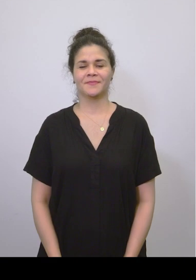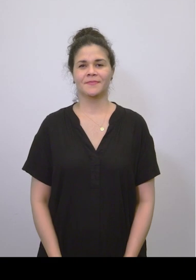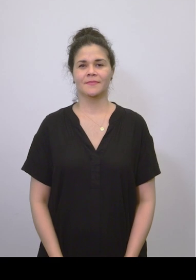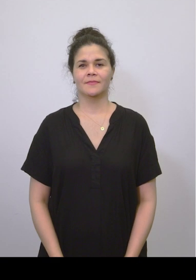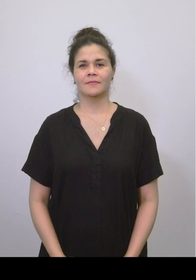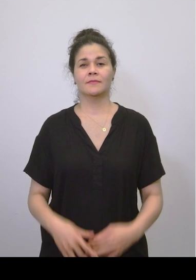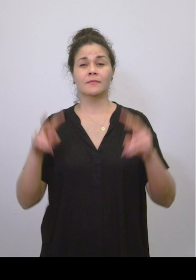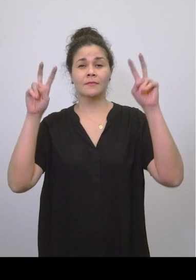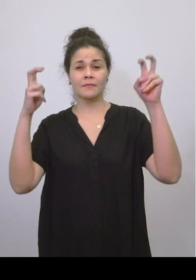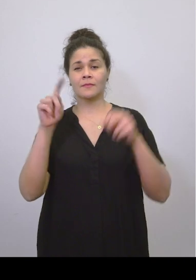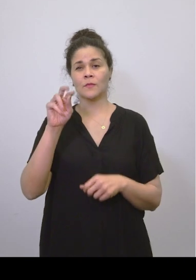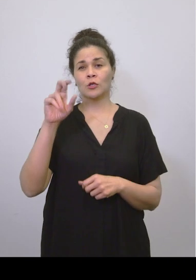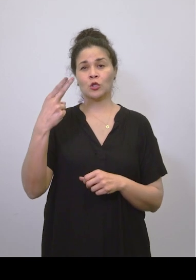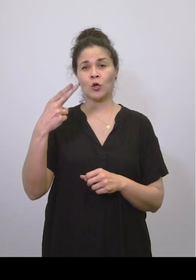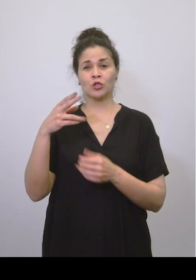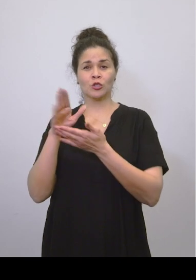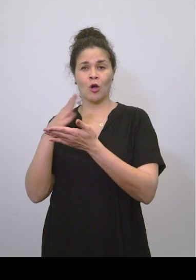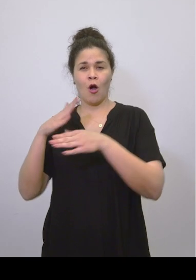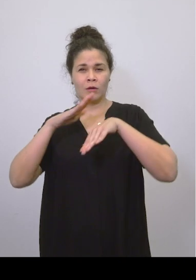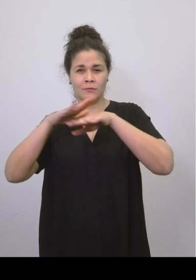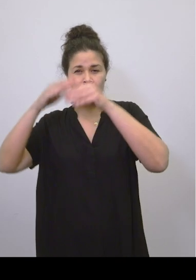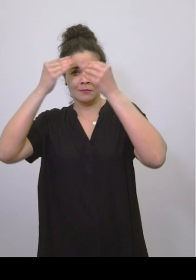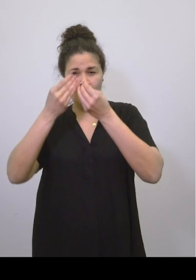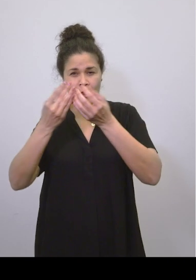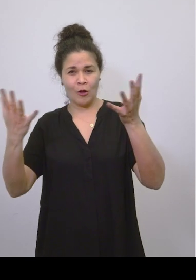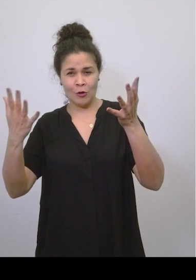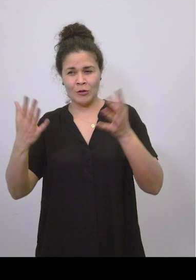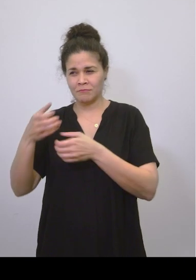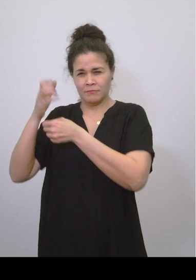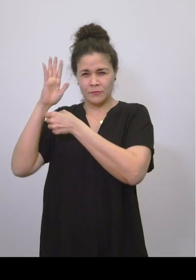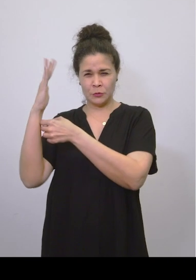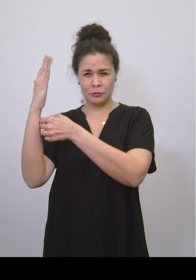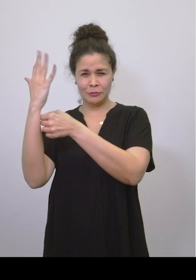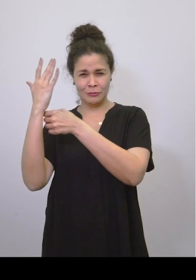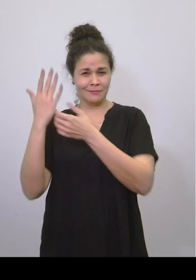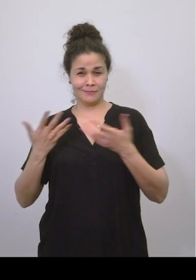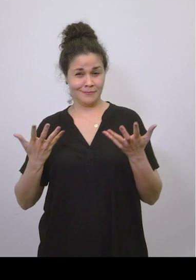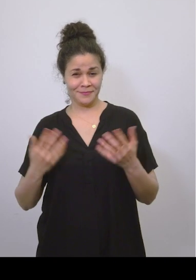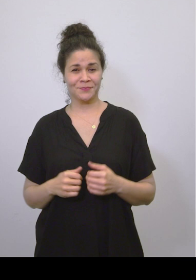“TORCH SONG ALERT.